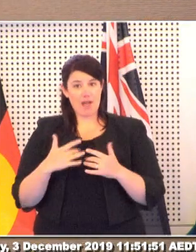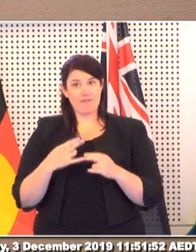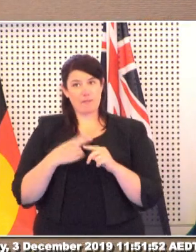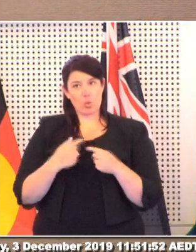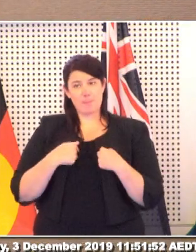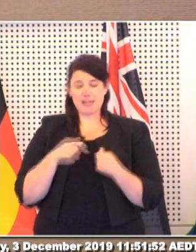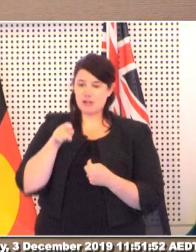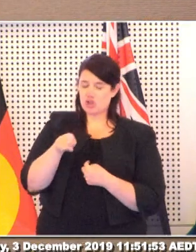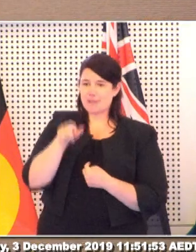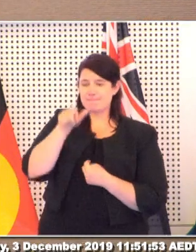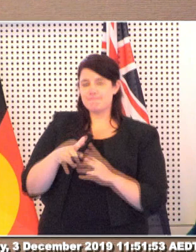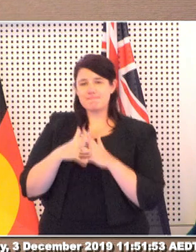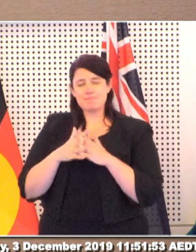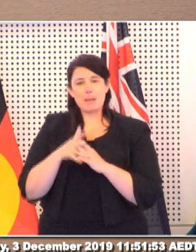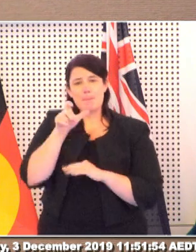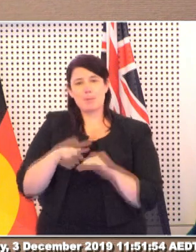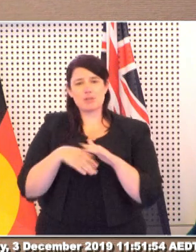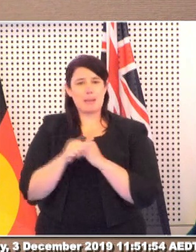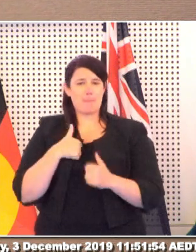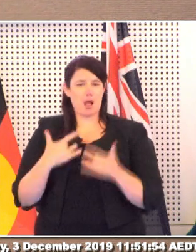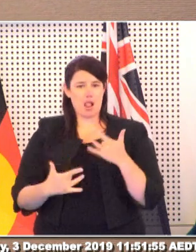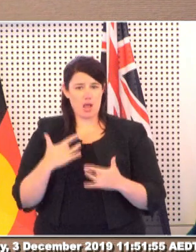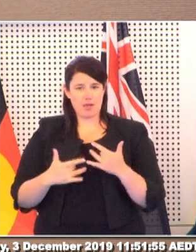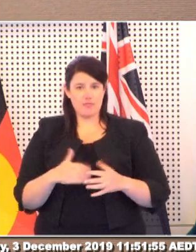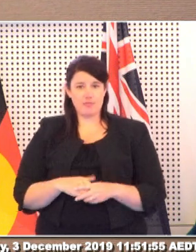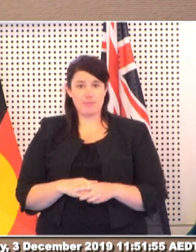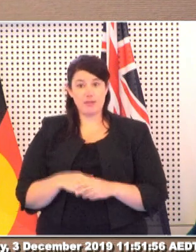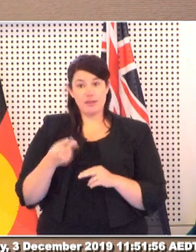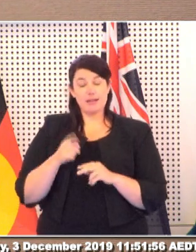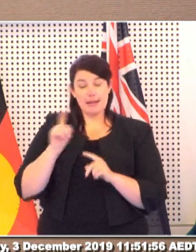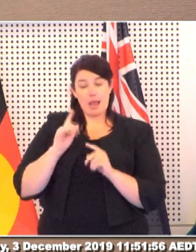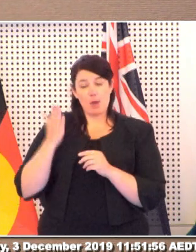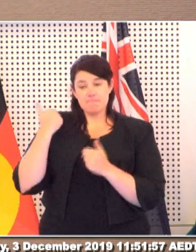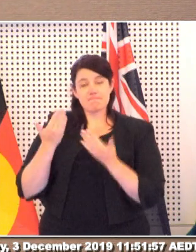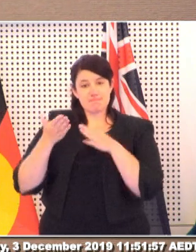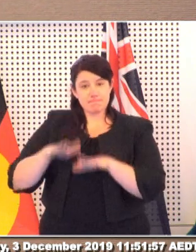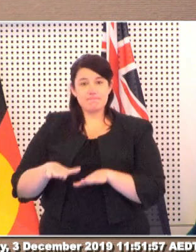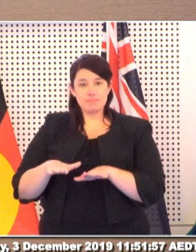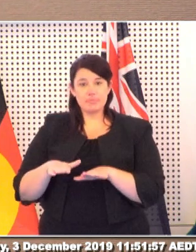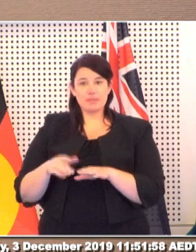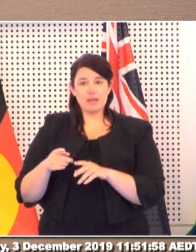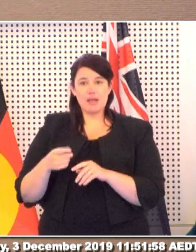And I think that if she were still alive, Jan would be front and centre at the Royal